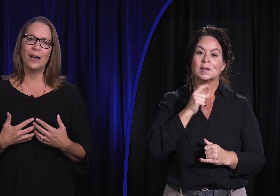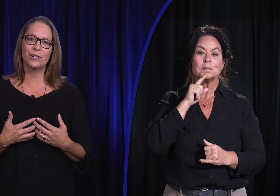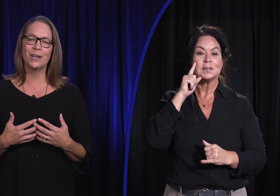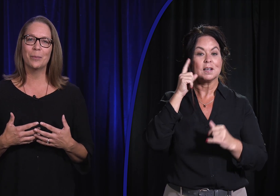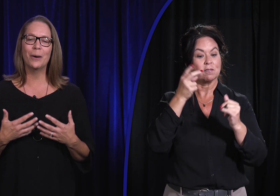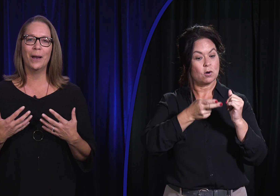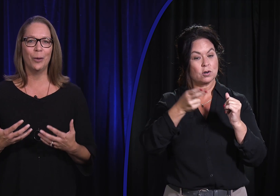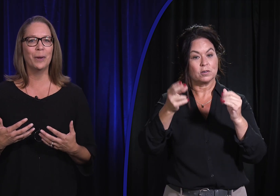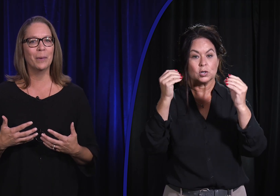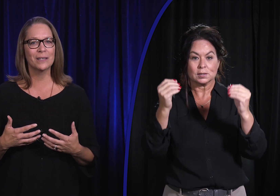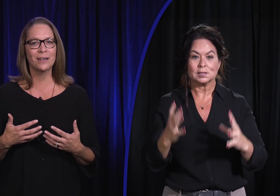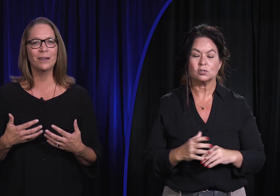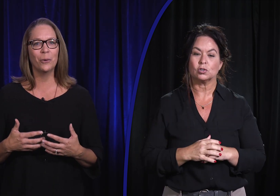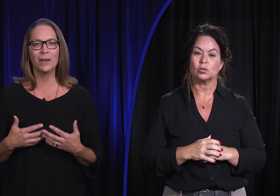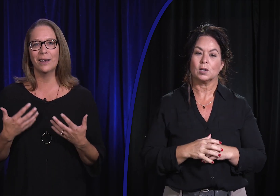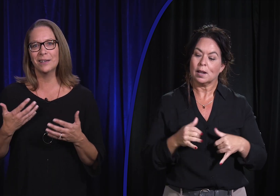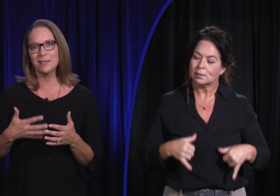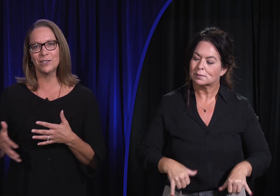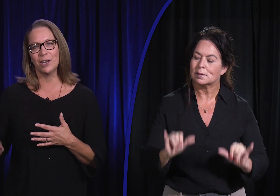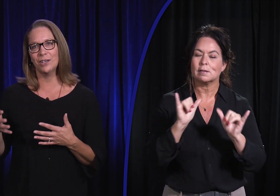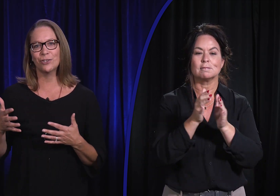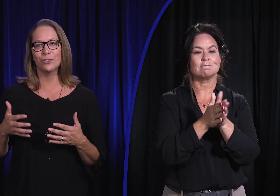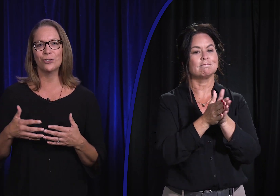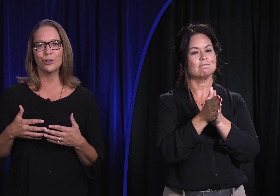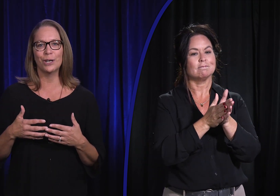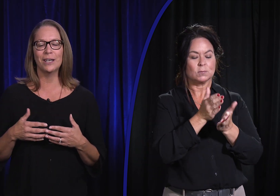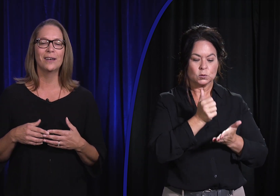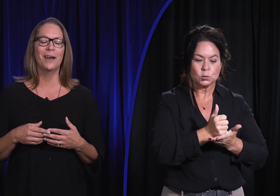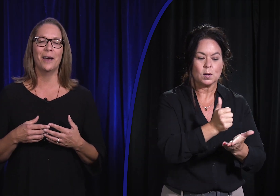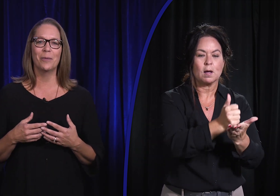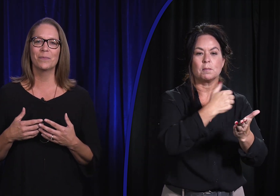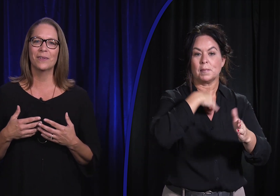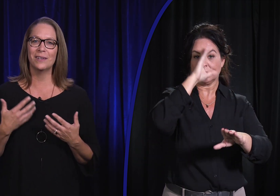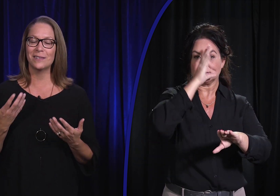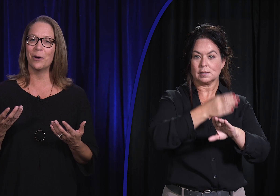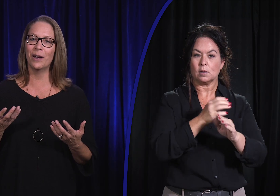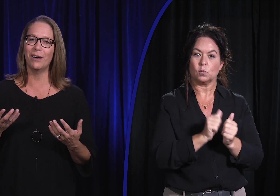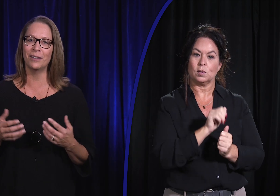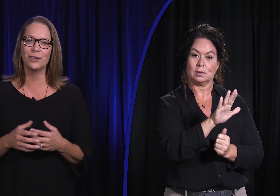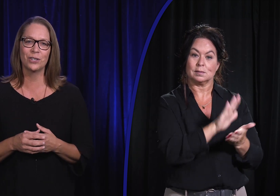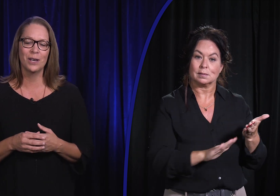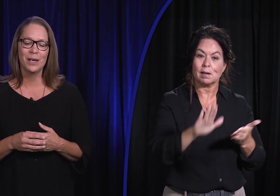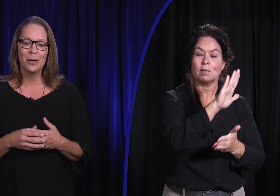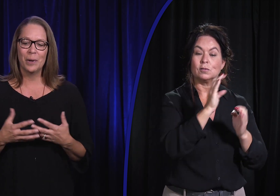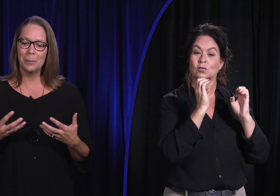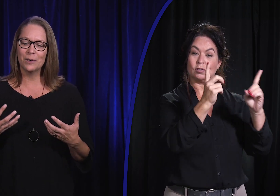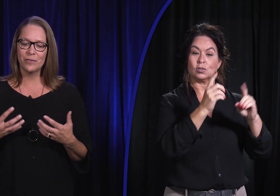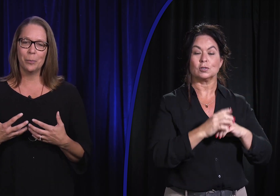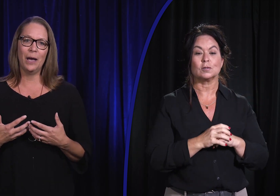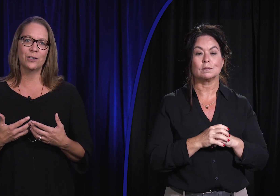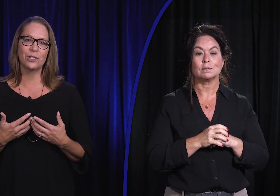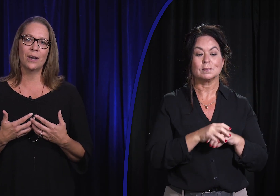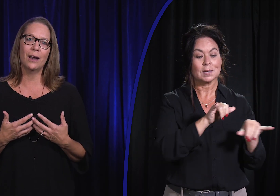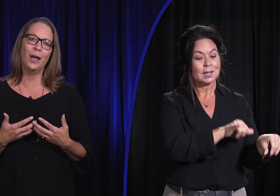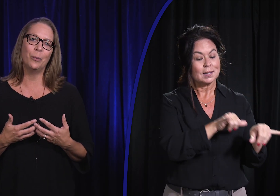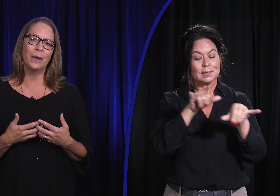about helping my son Logan on his educational journey. He's now in college. But I'm also very passionate on helping